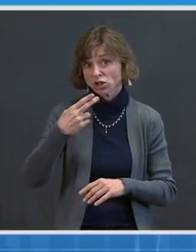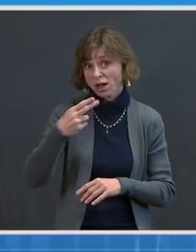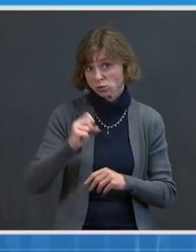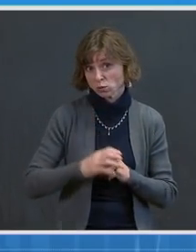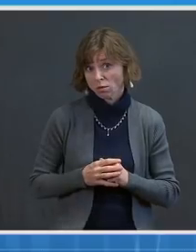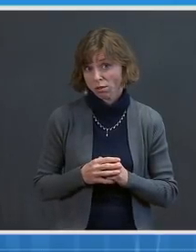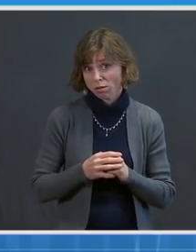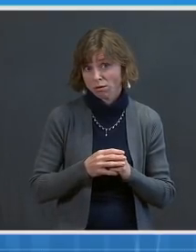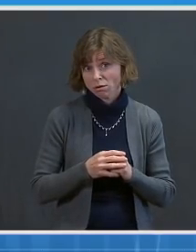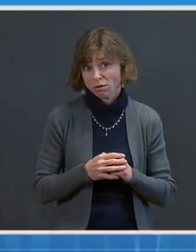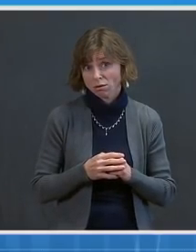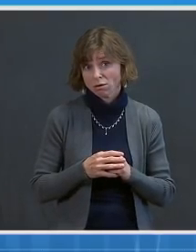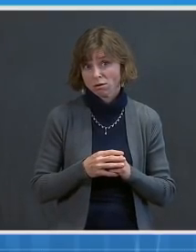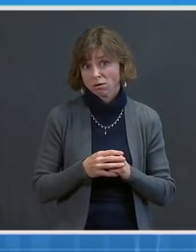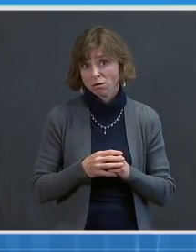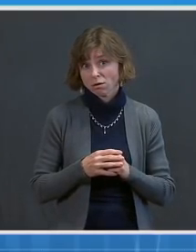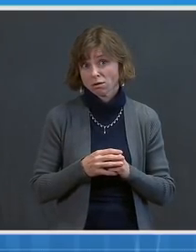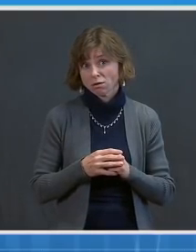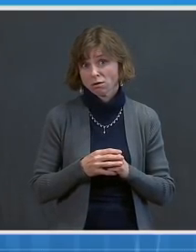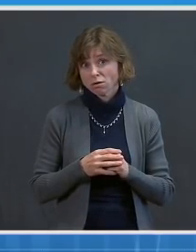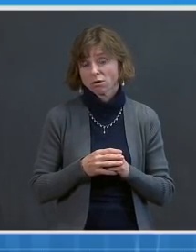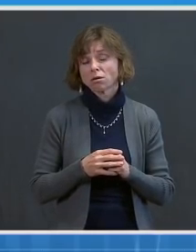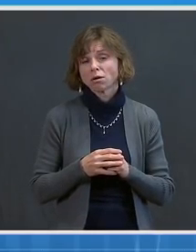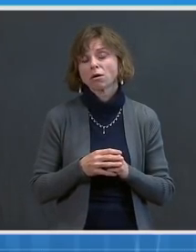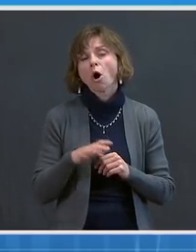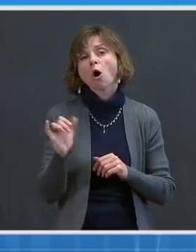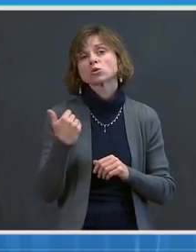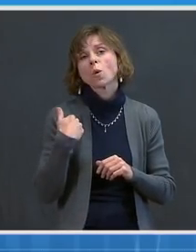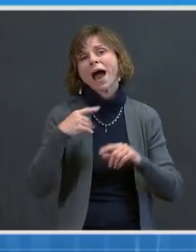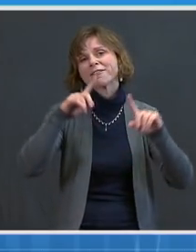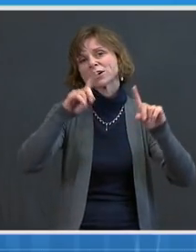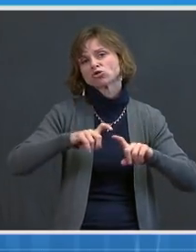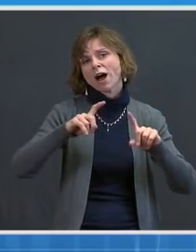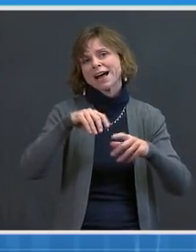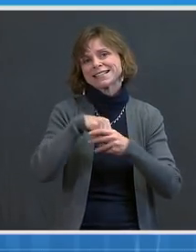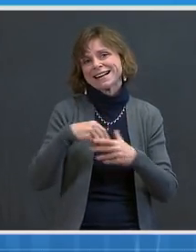Now, there are also trials in younger children which will follow -- referred to, for example,